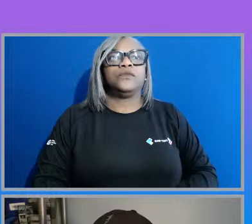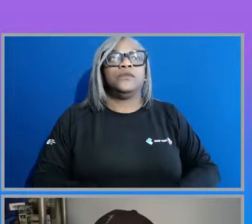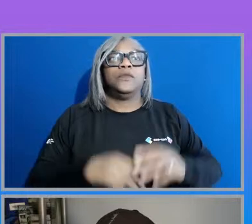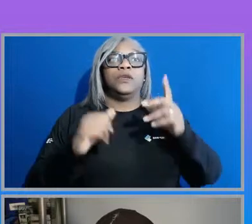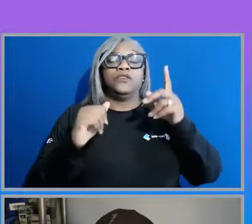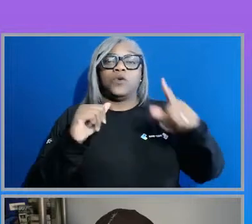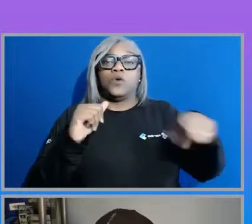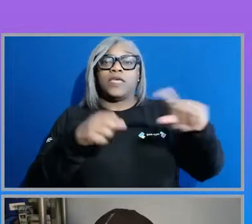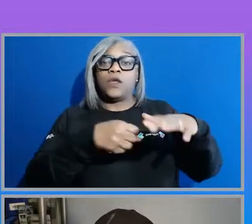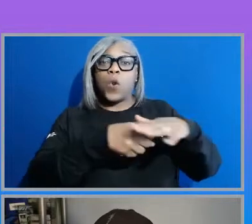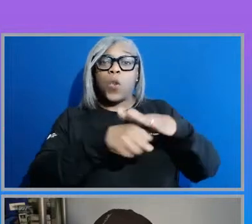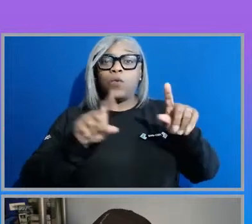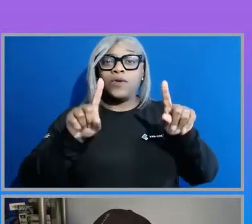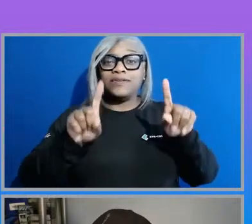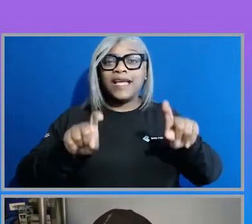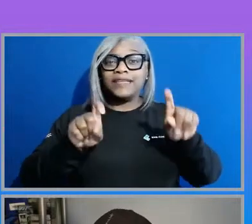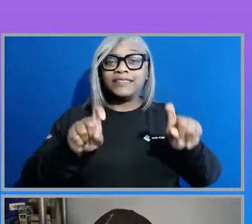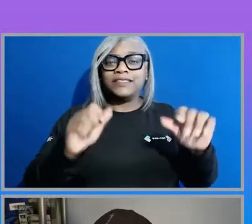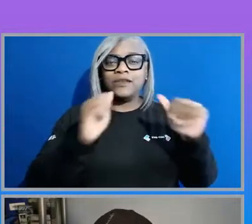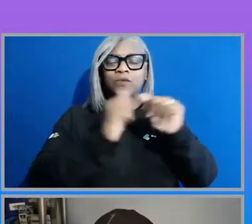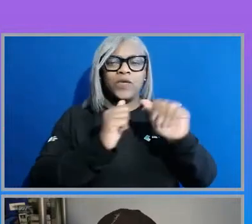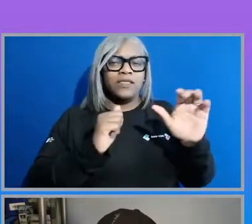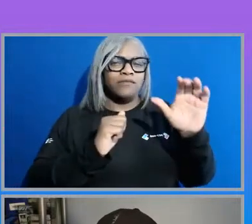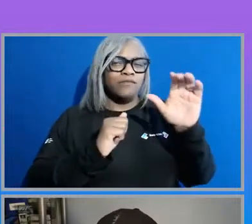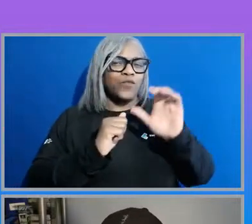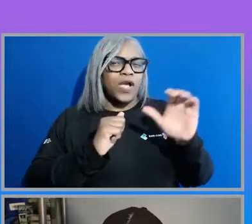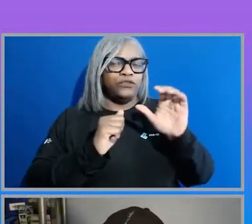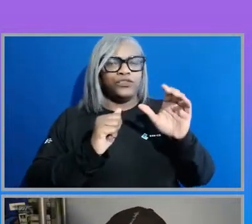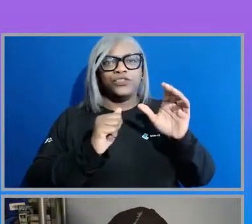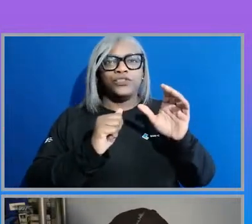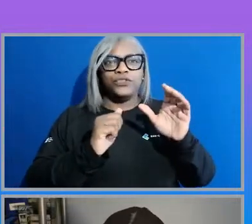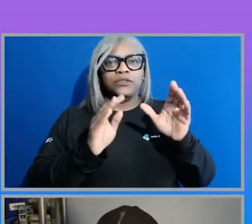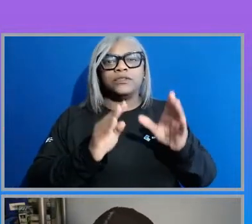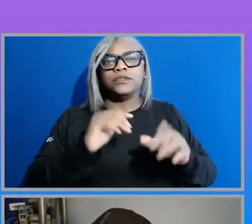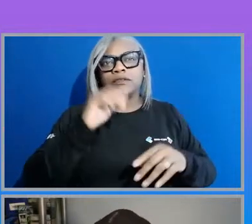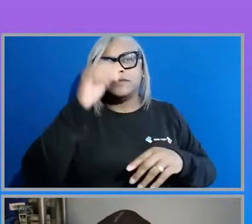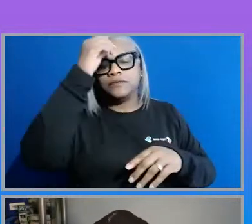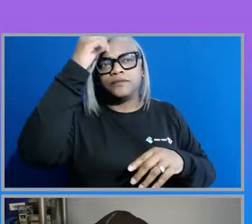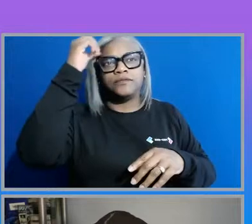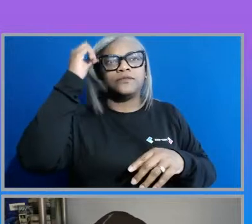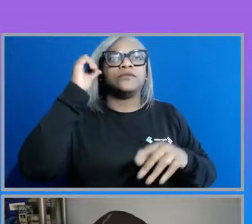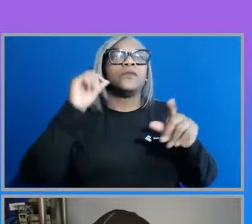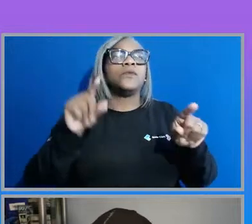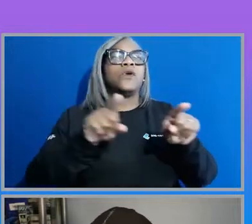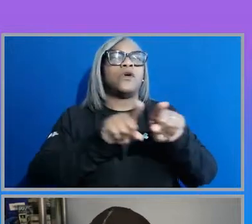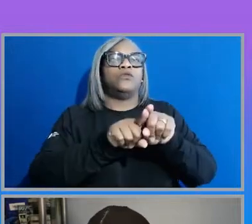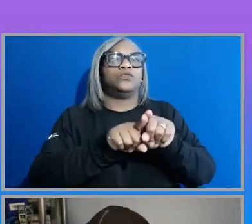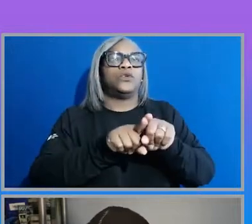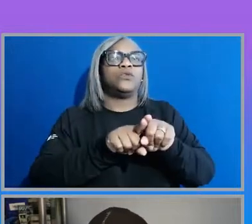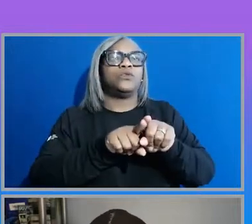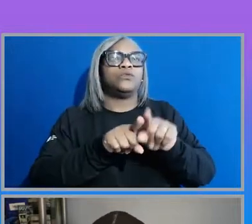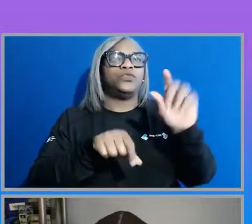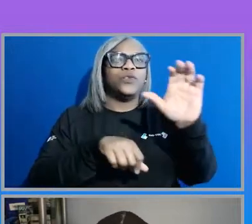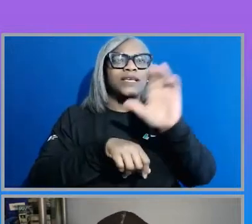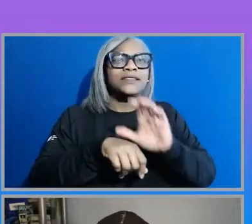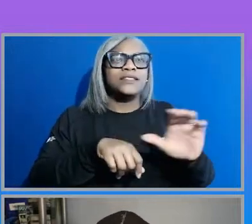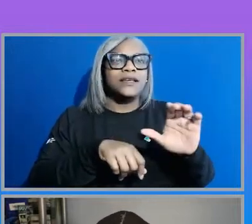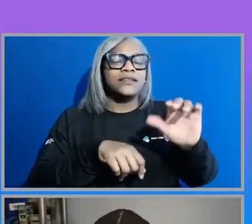browser. And you can install the DevTools for DevTools web